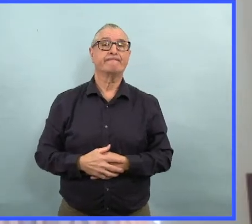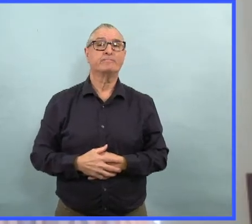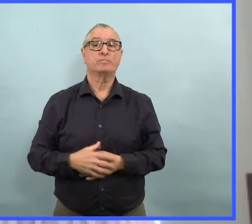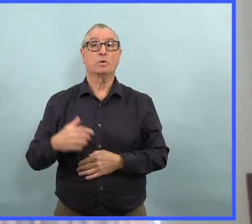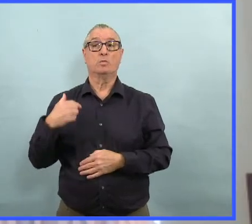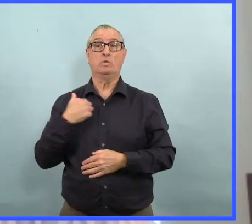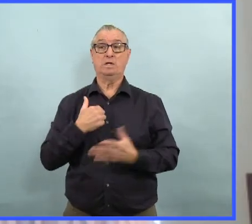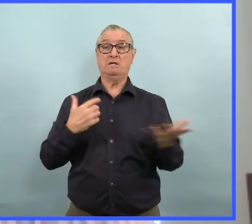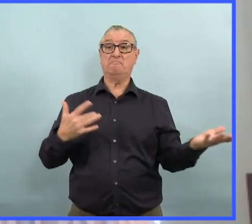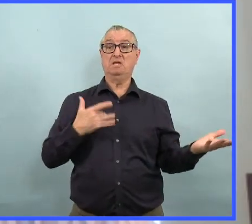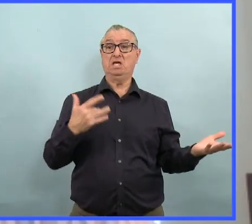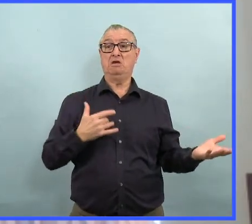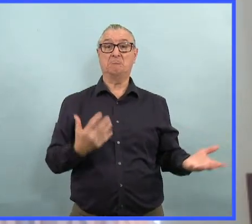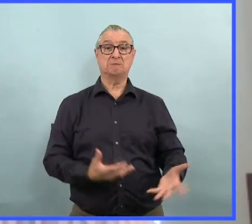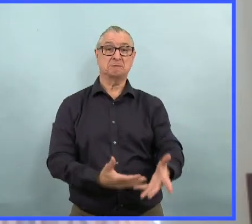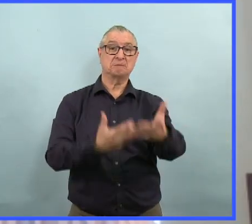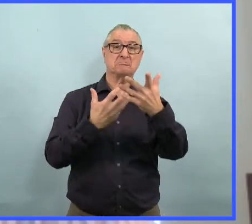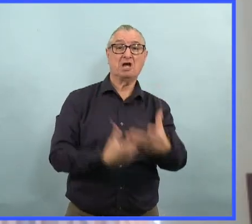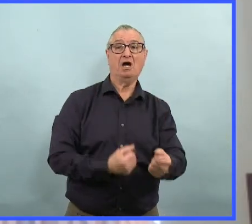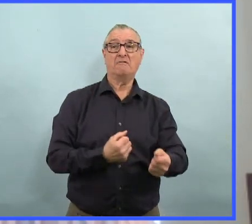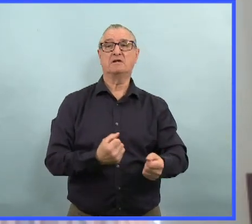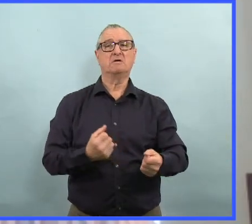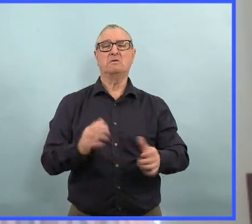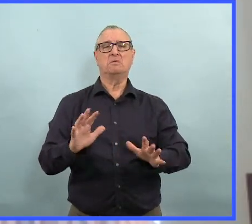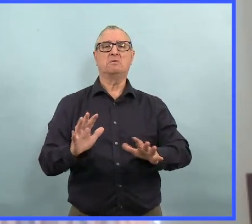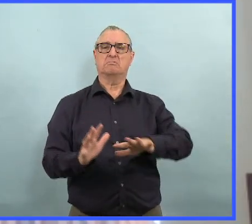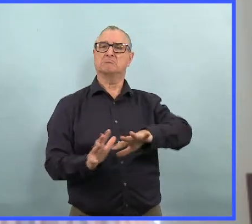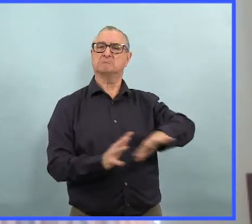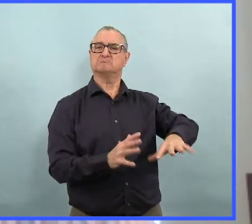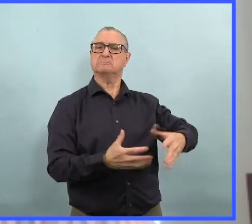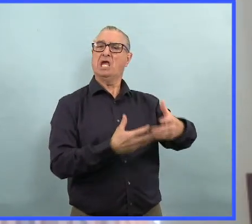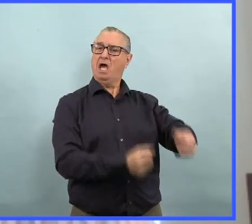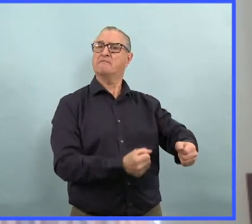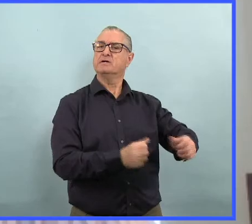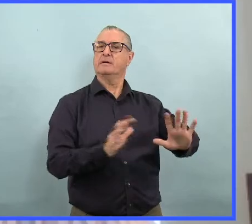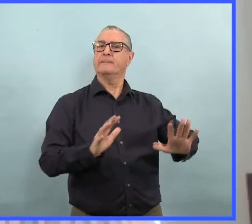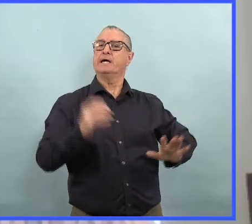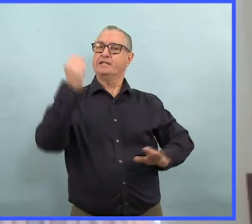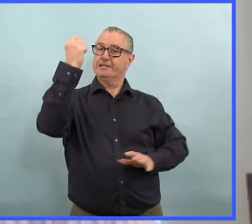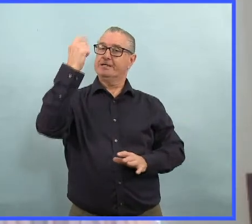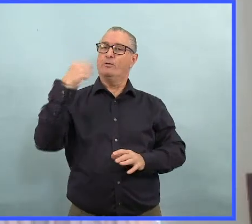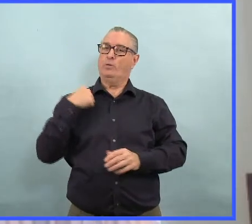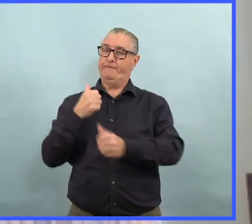it's it's we follow the data and and continually re-evaluate our response